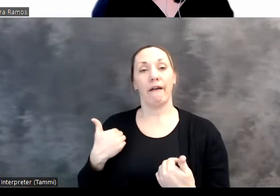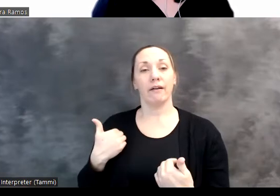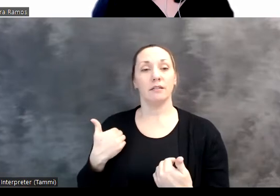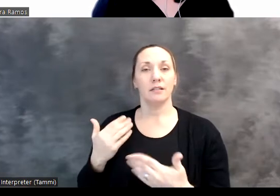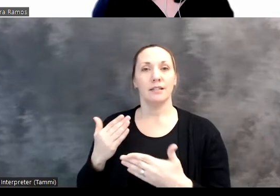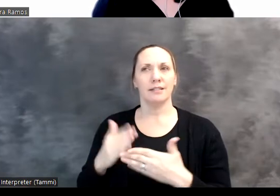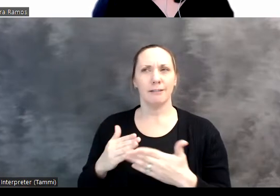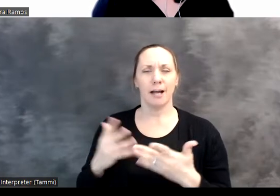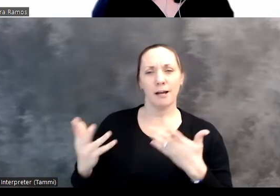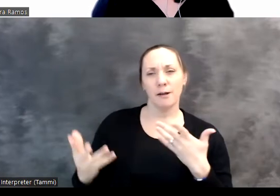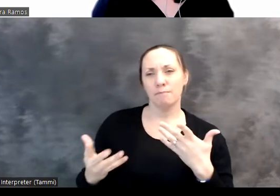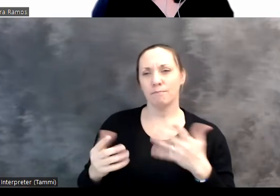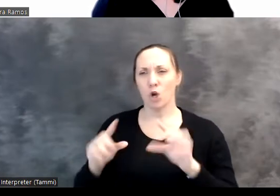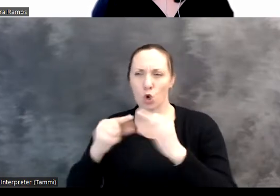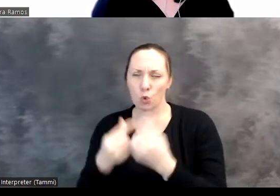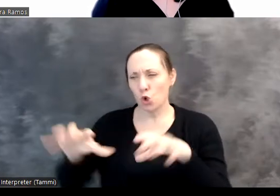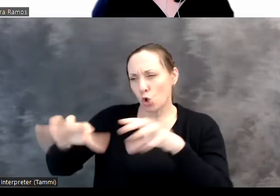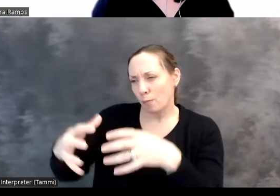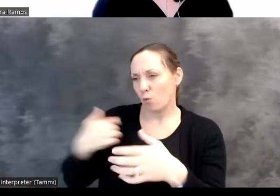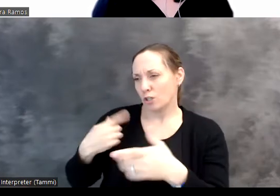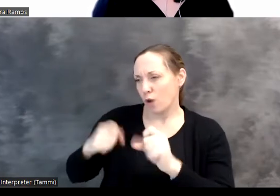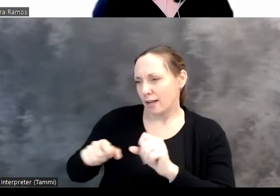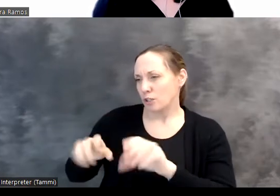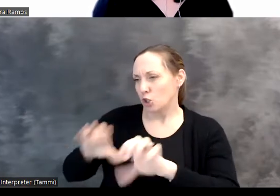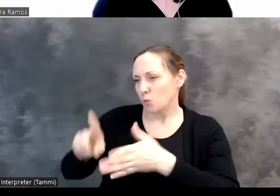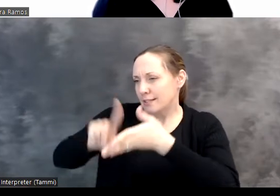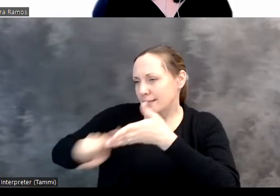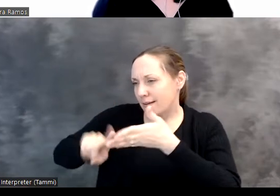Instead of thinking of People with Disabilities